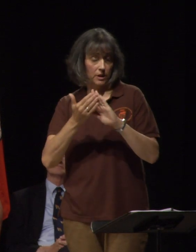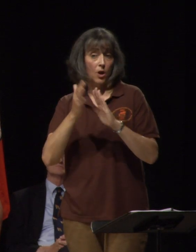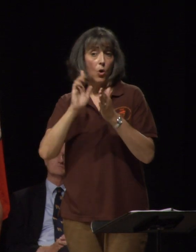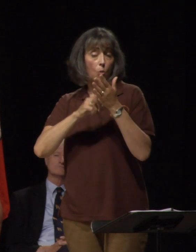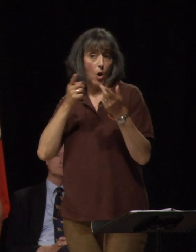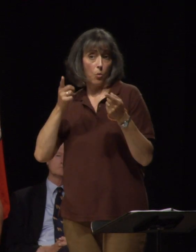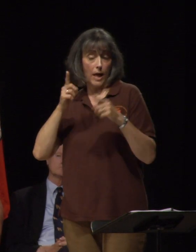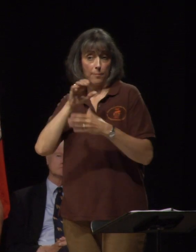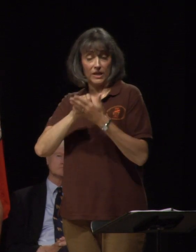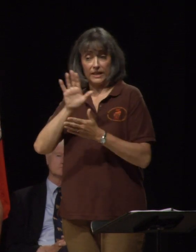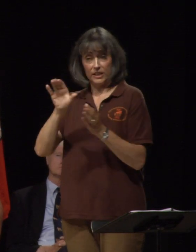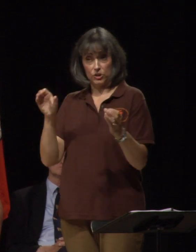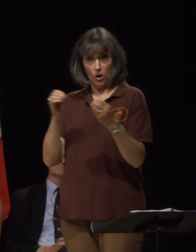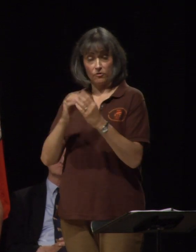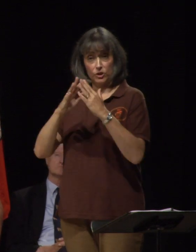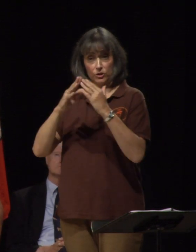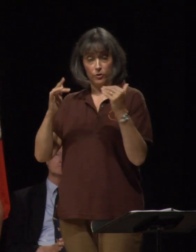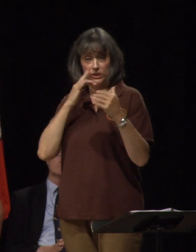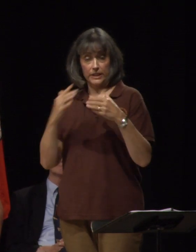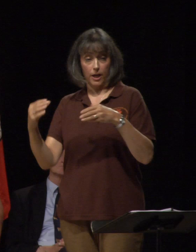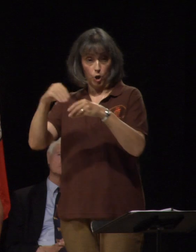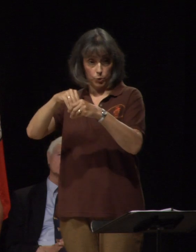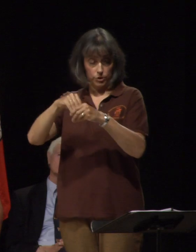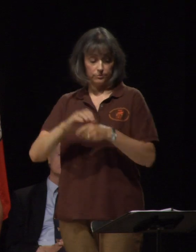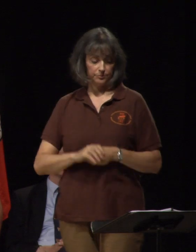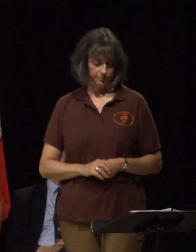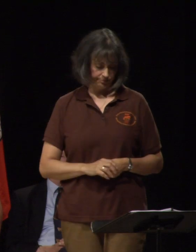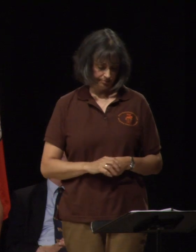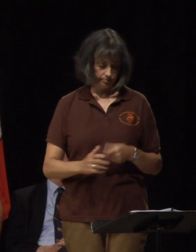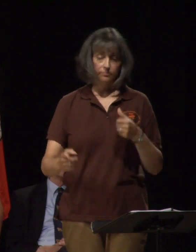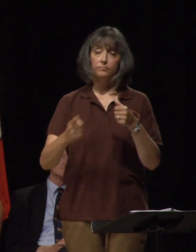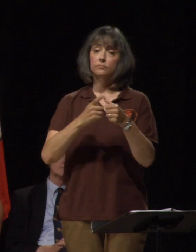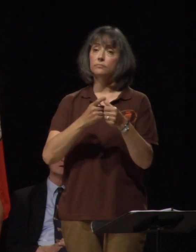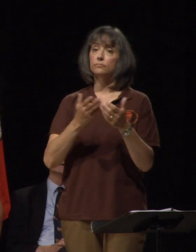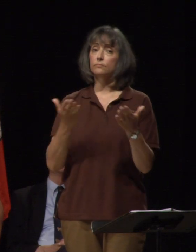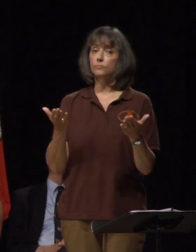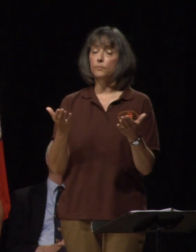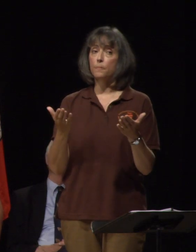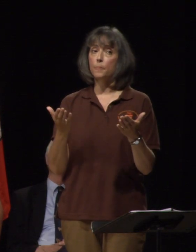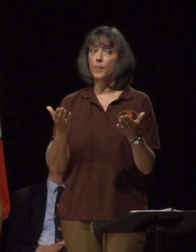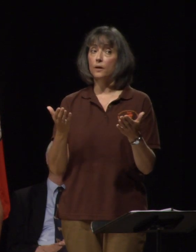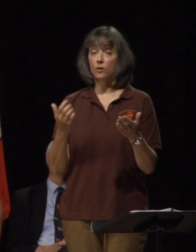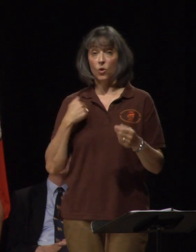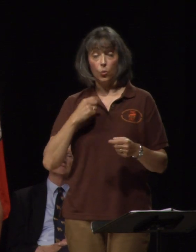THIS NEXT ACADEMIC YEAR: FIRST, WE ARE PLEASED TO WELCOME